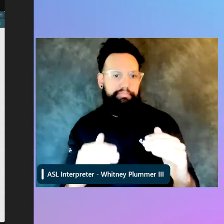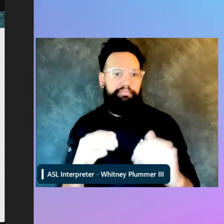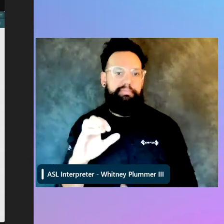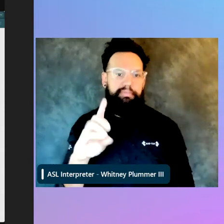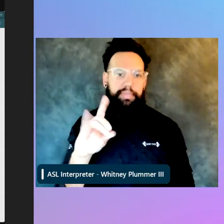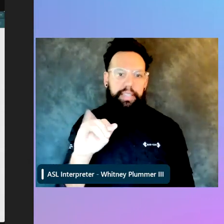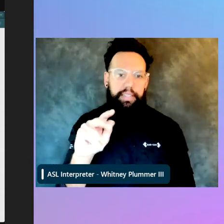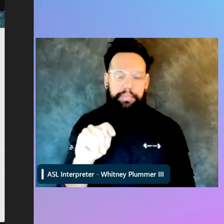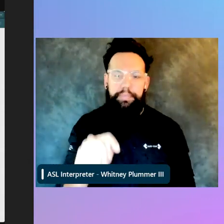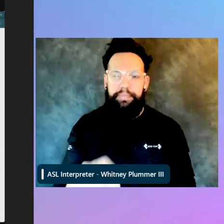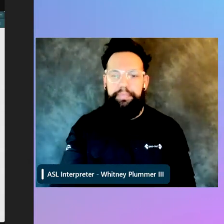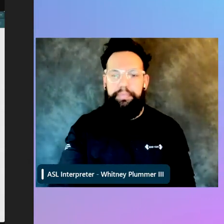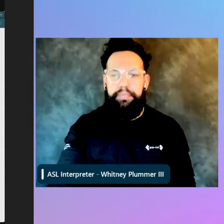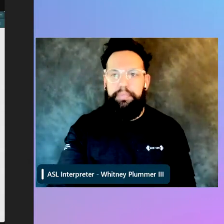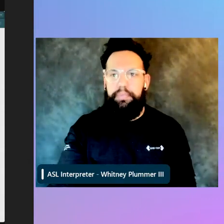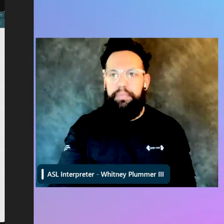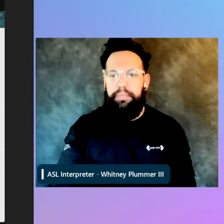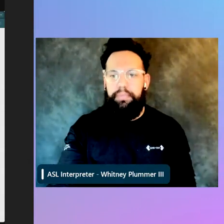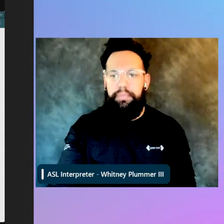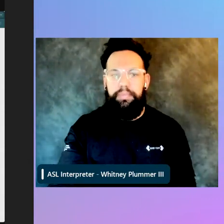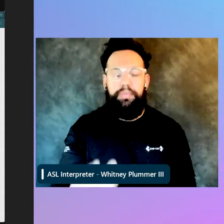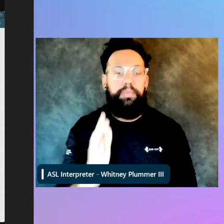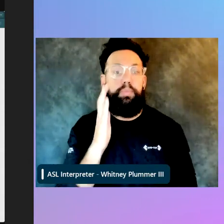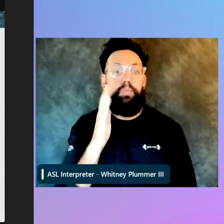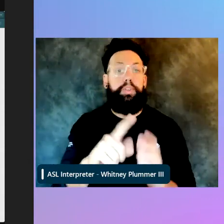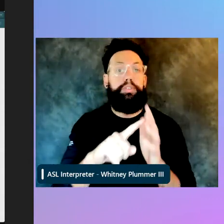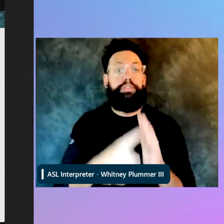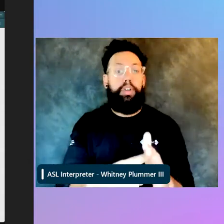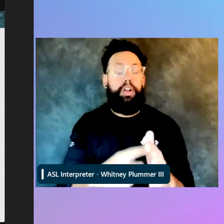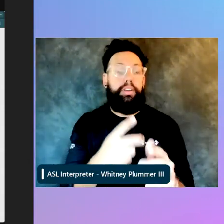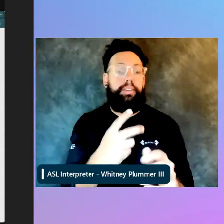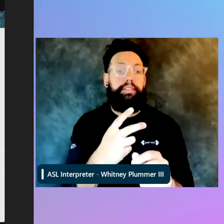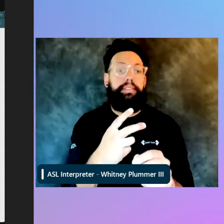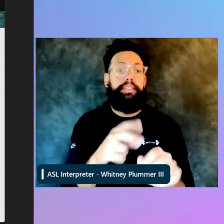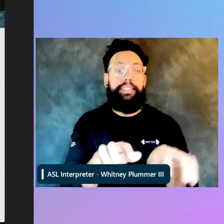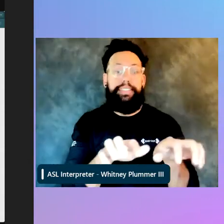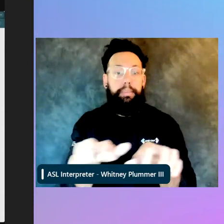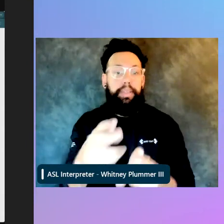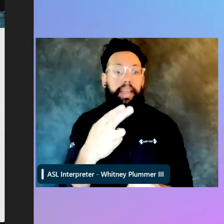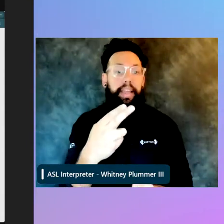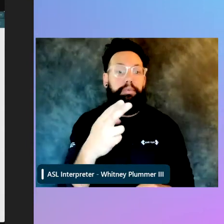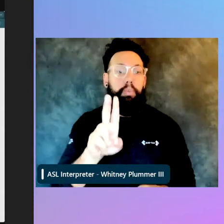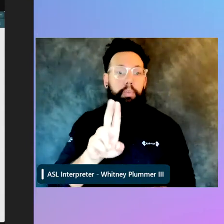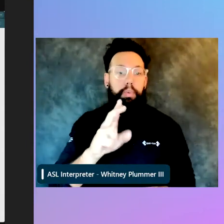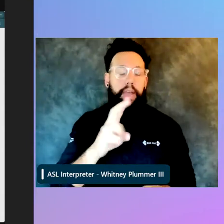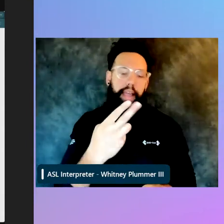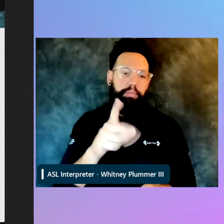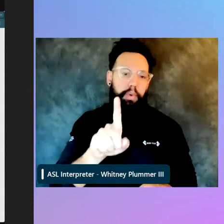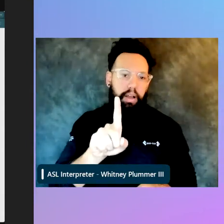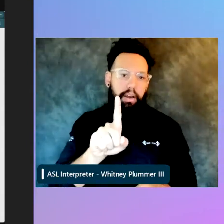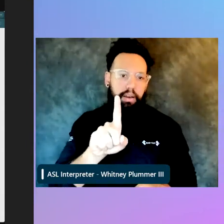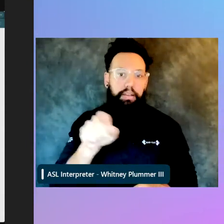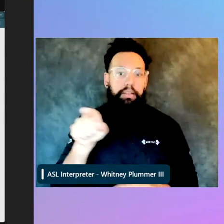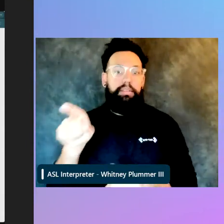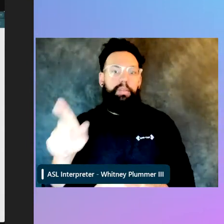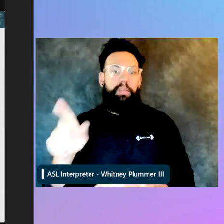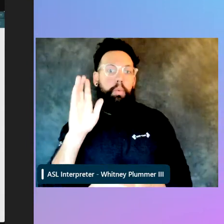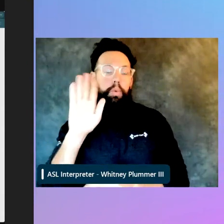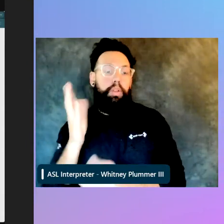start. I'm going to start typing in H1 and GitHub copilot quickly suggests my heading level one